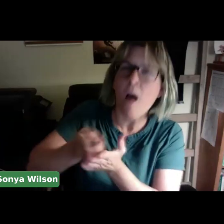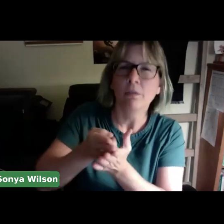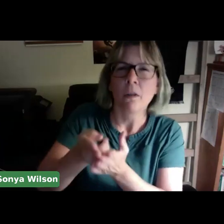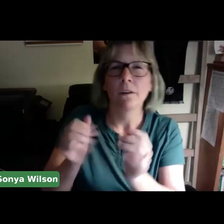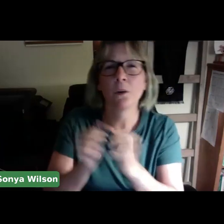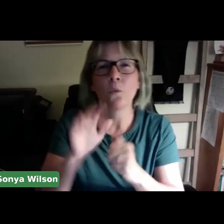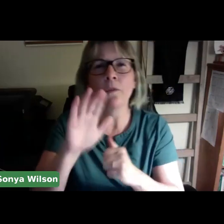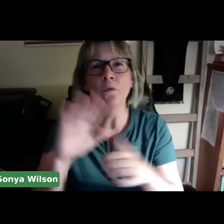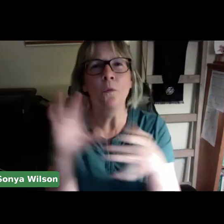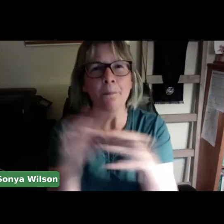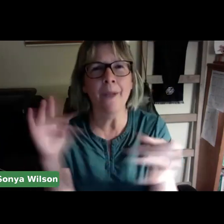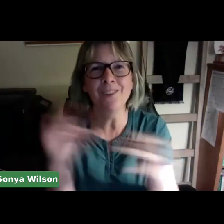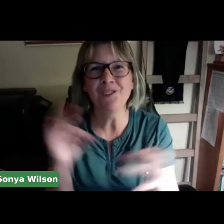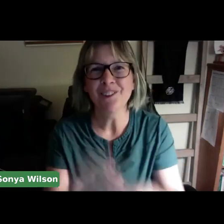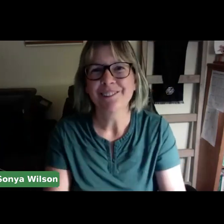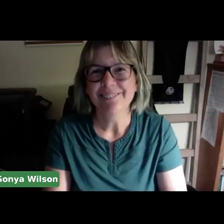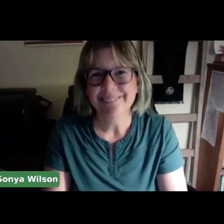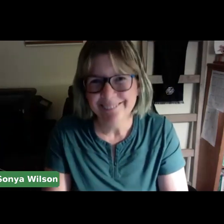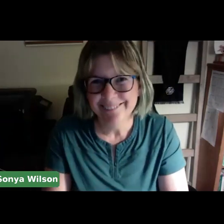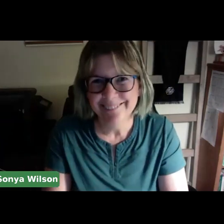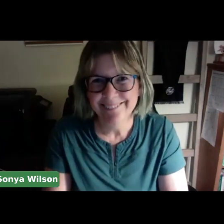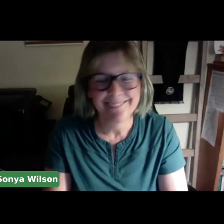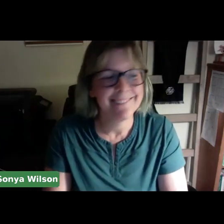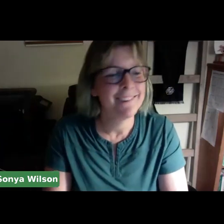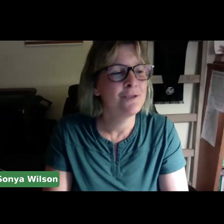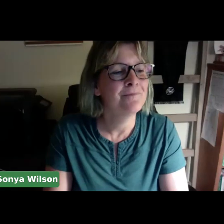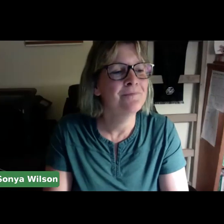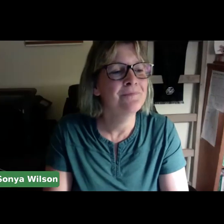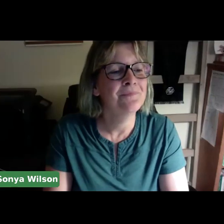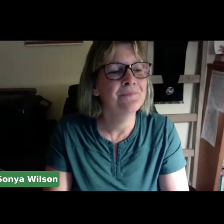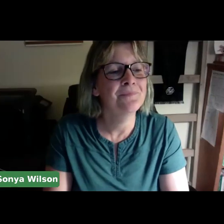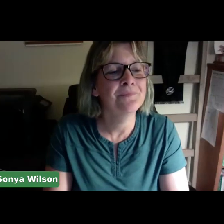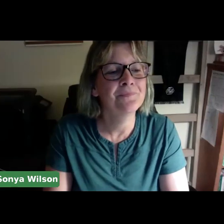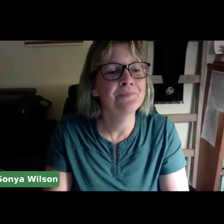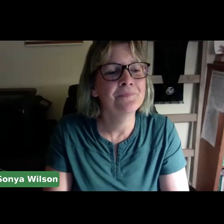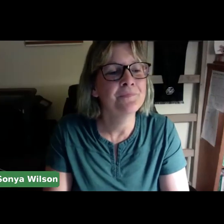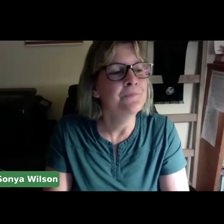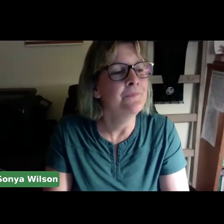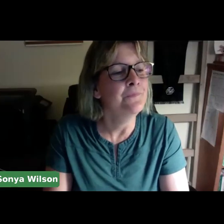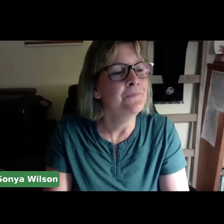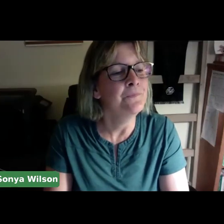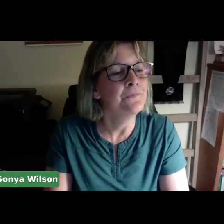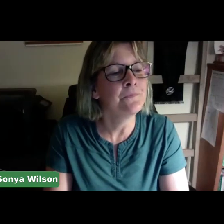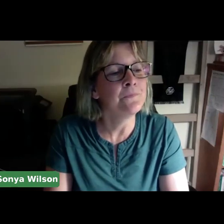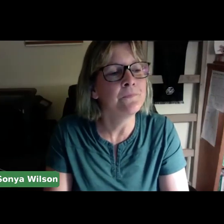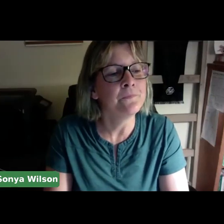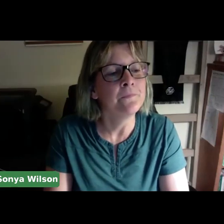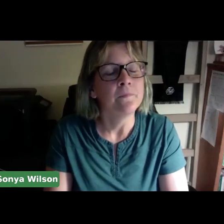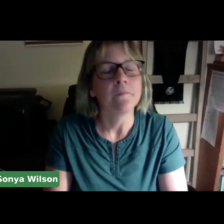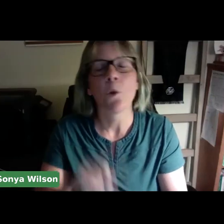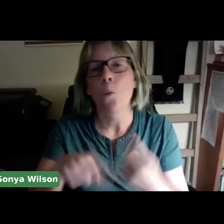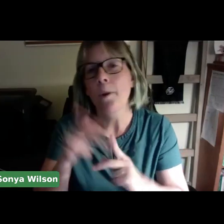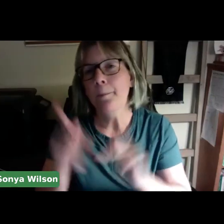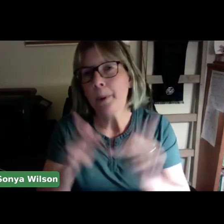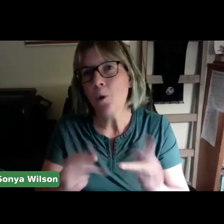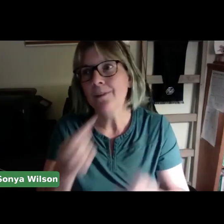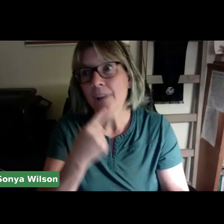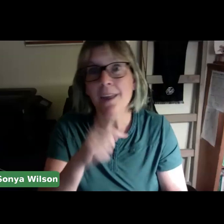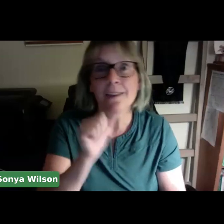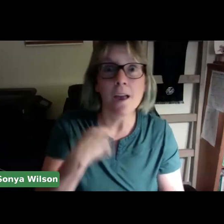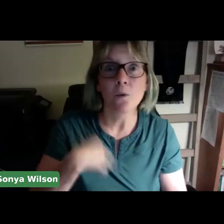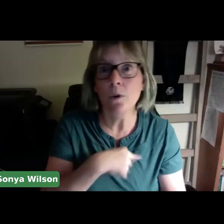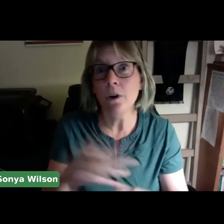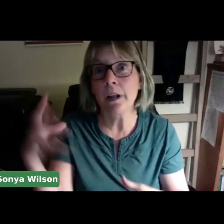Authenticity in your messaging is also really key.